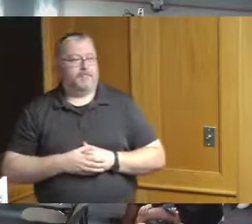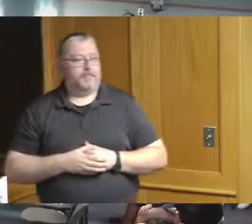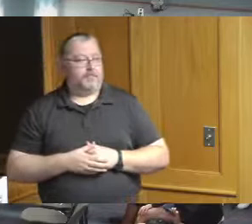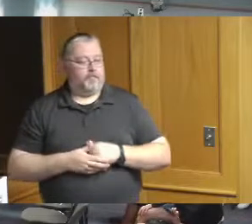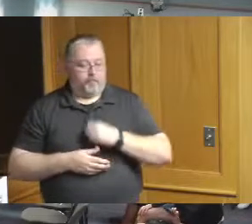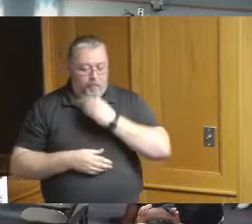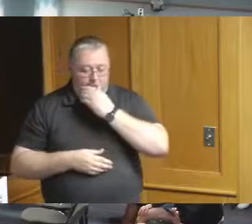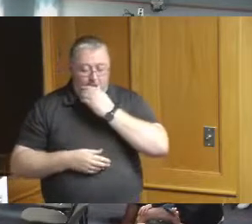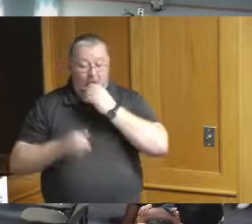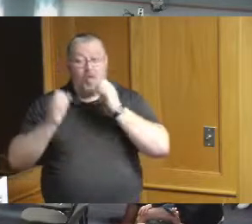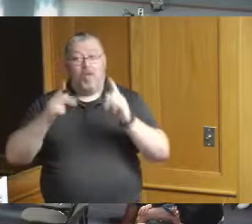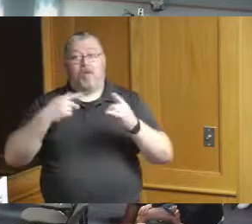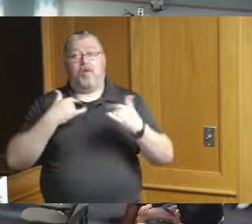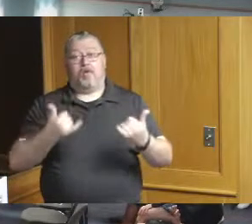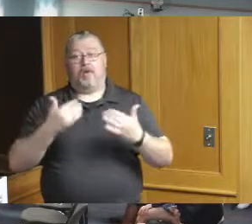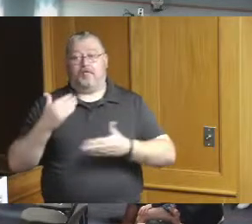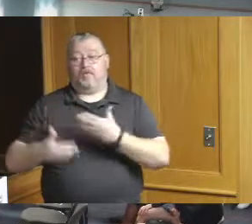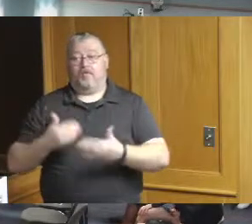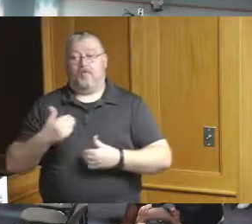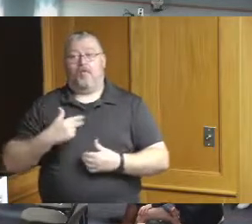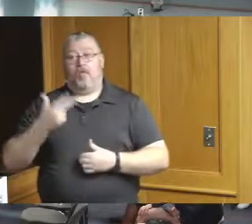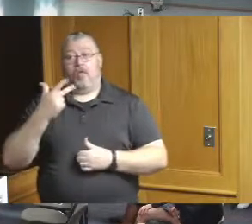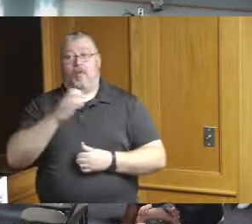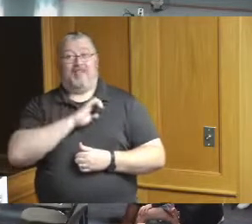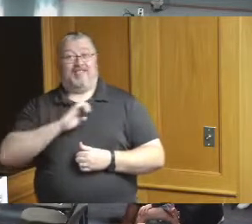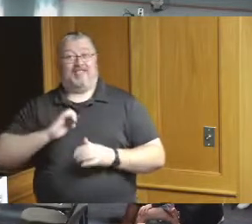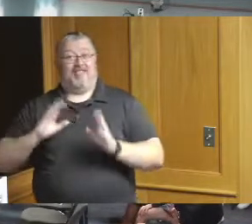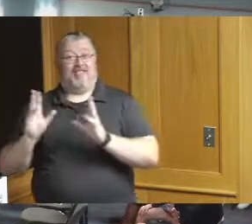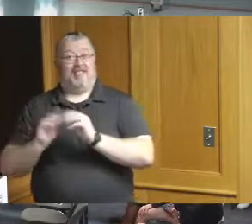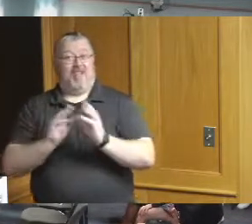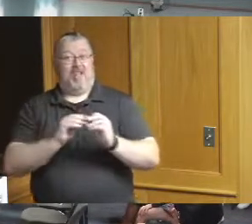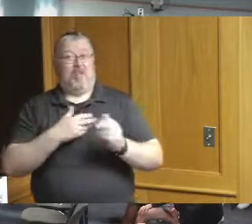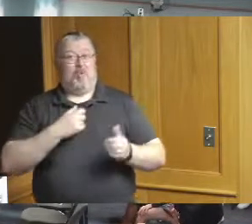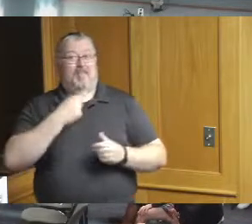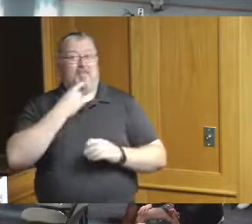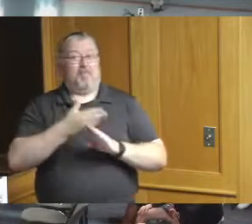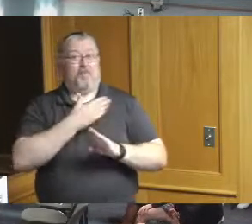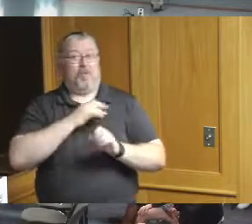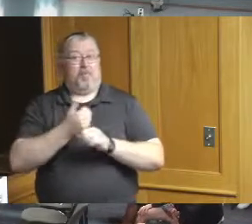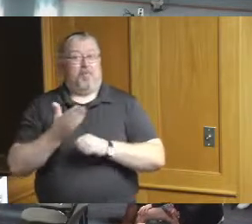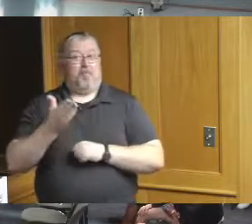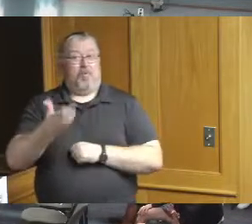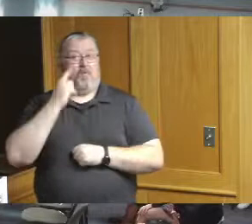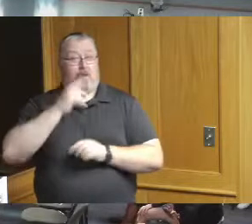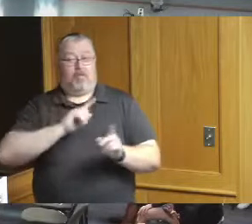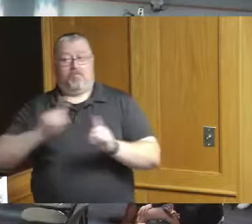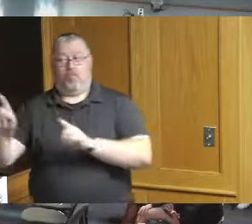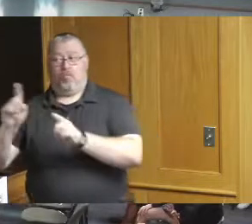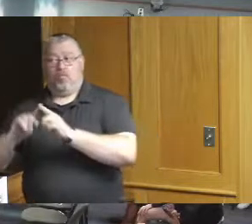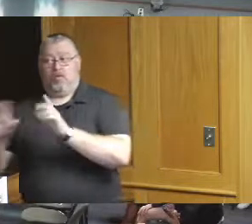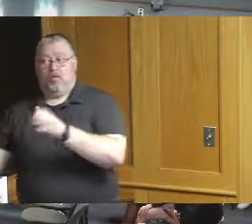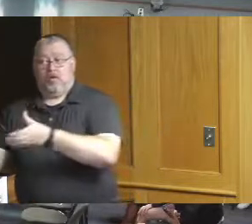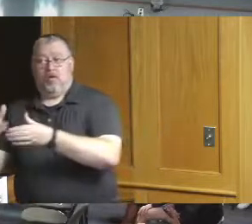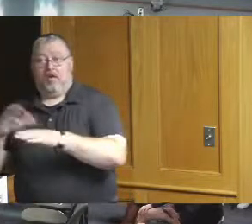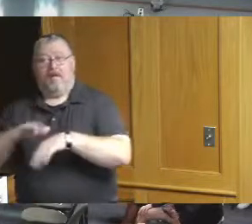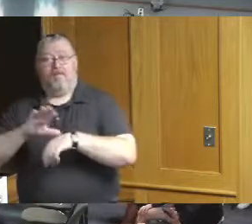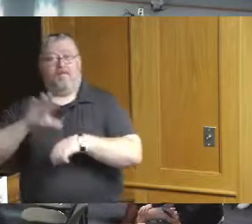okay we're going to move right along we have three executive sessions I'd like to say before i make the motion for the executive sessions that at five o'clock today anybody